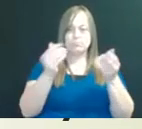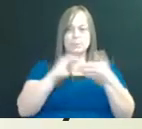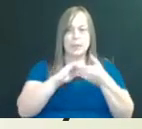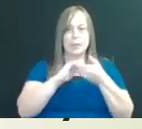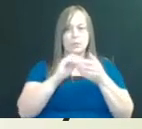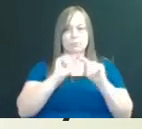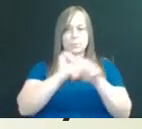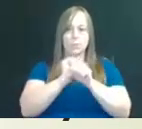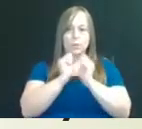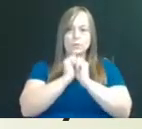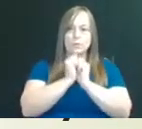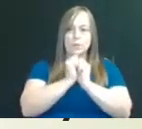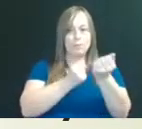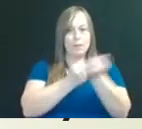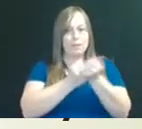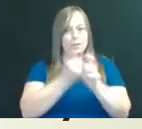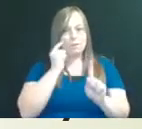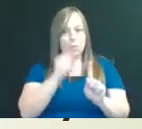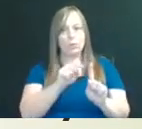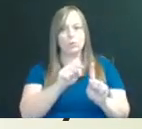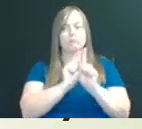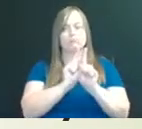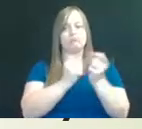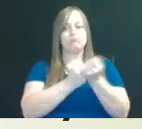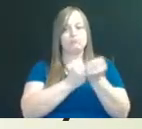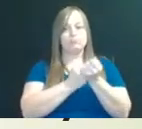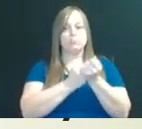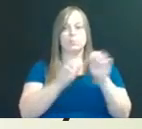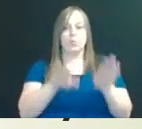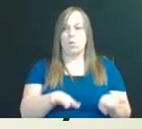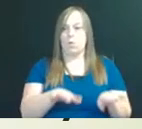and advocate on your behalf at the lowest level possible.